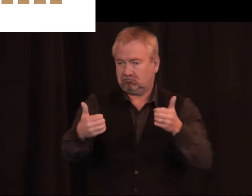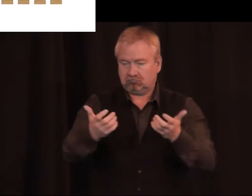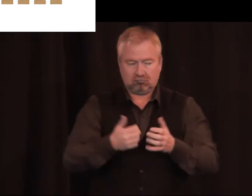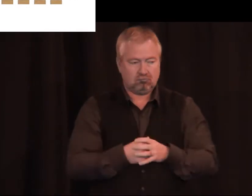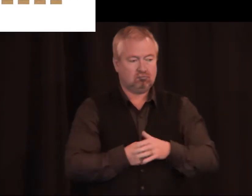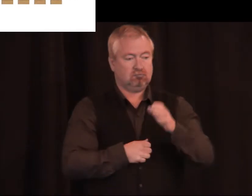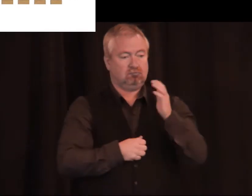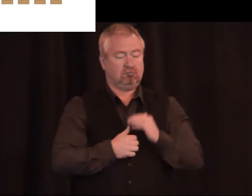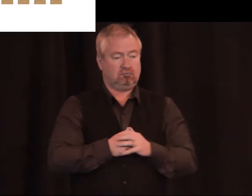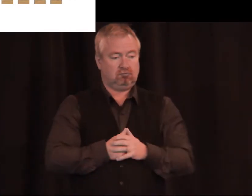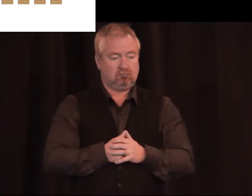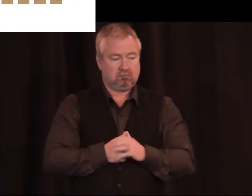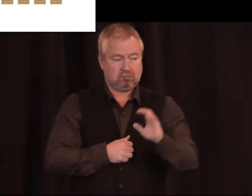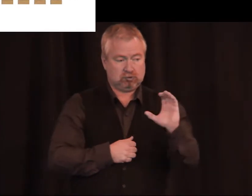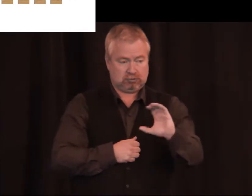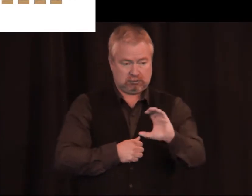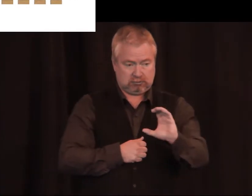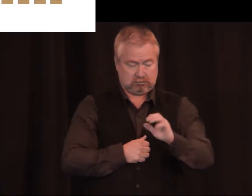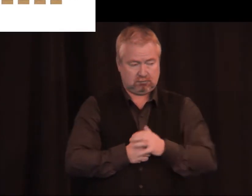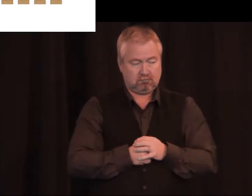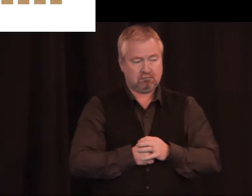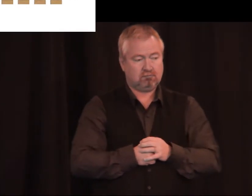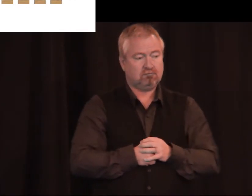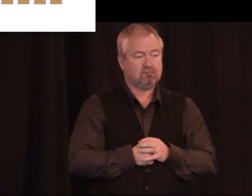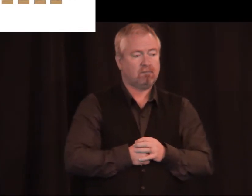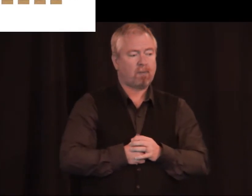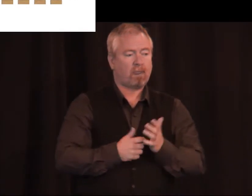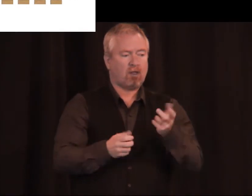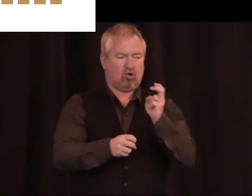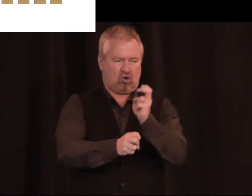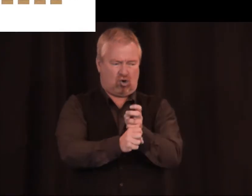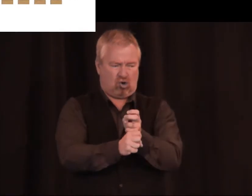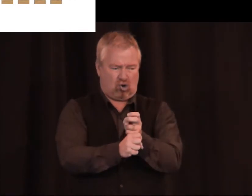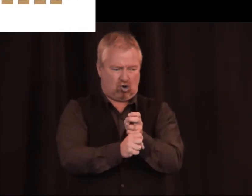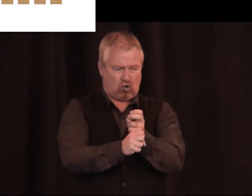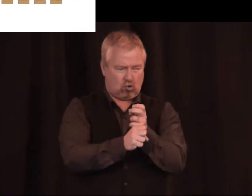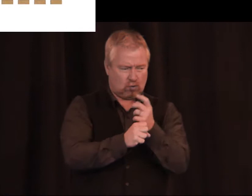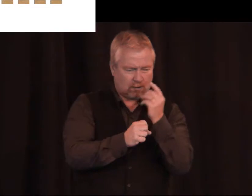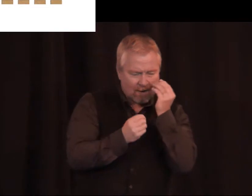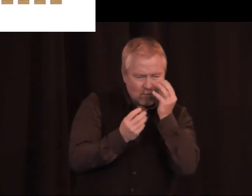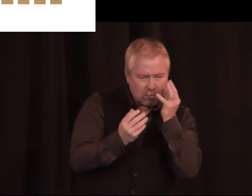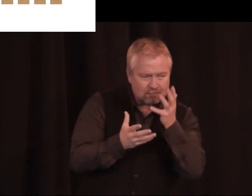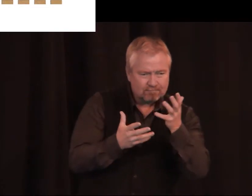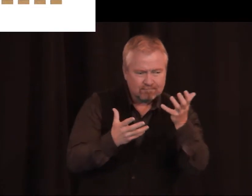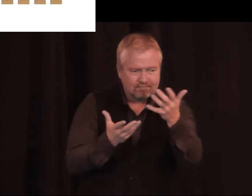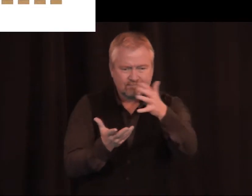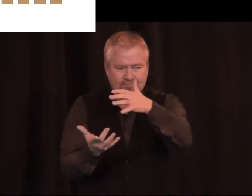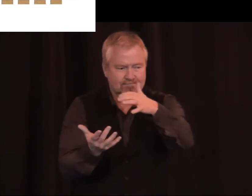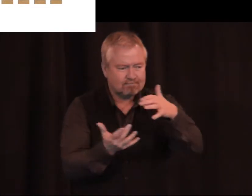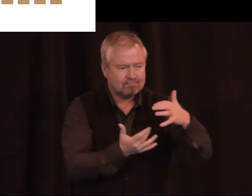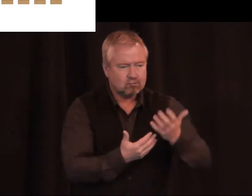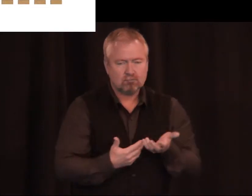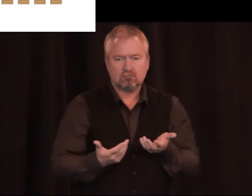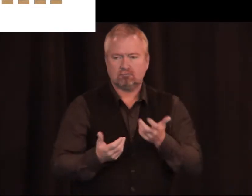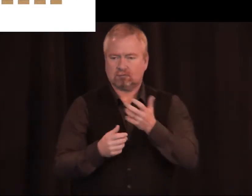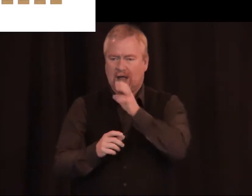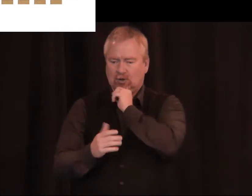C is this is hard -- just hard to get this information to find out what age they were when they were identified.